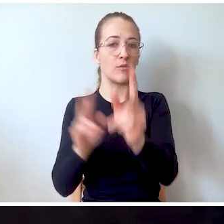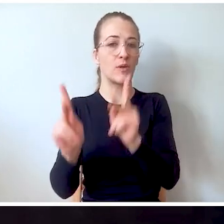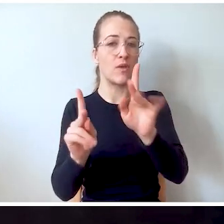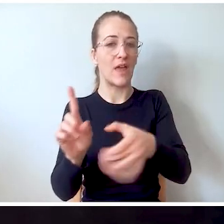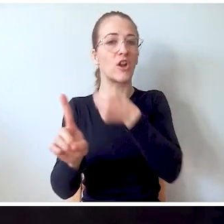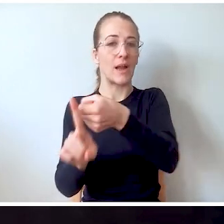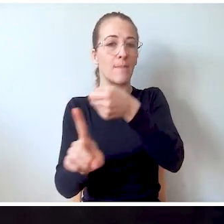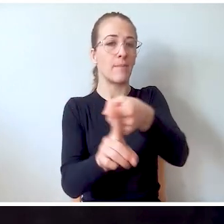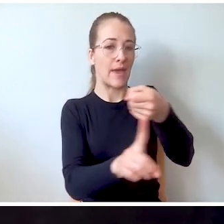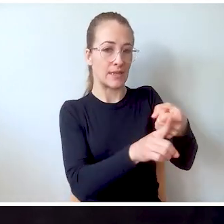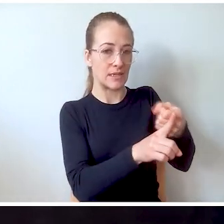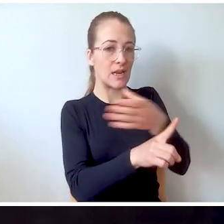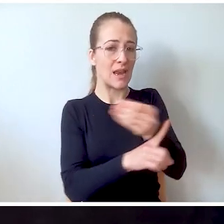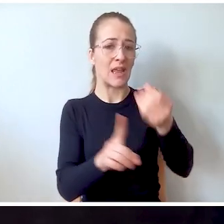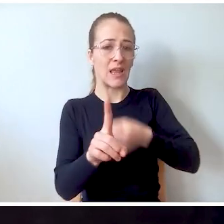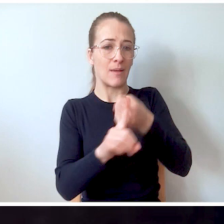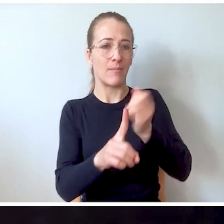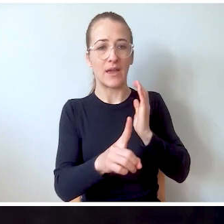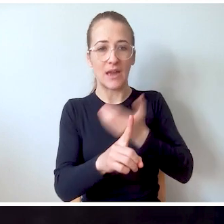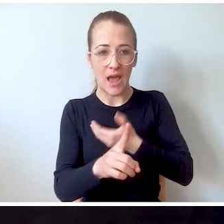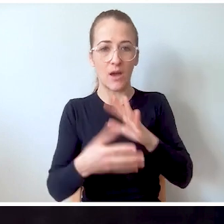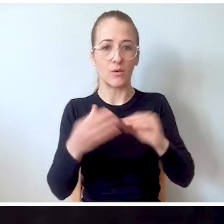and also impact our story along the way.